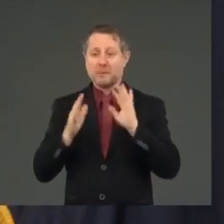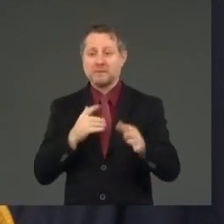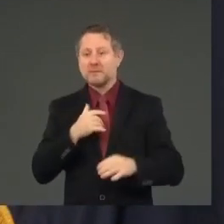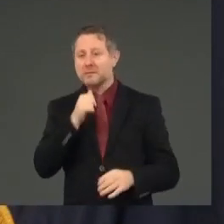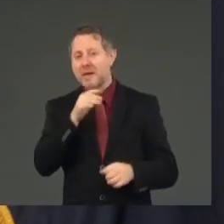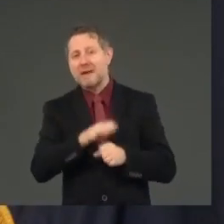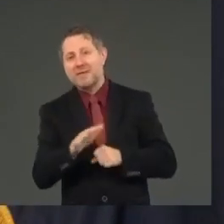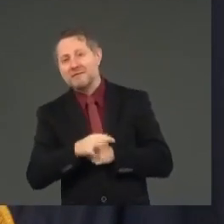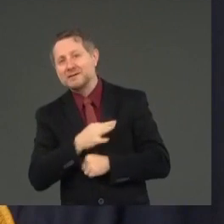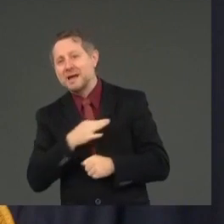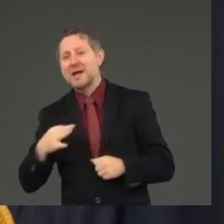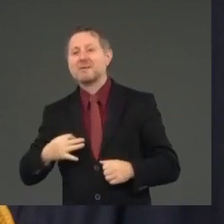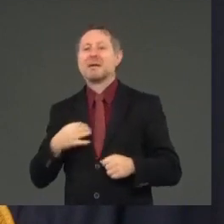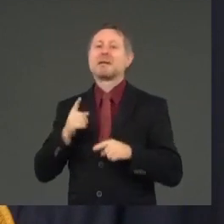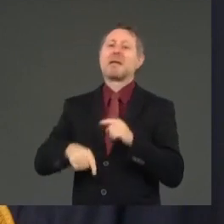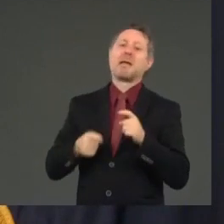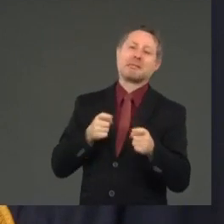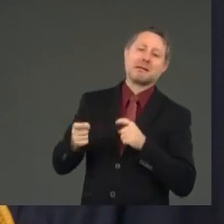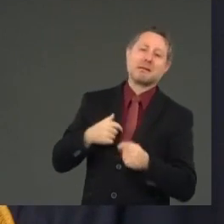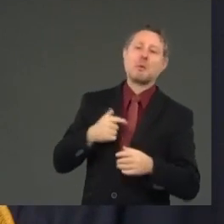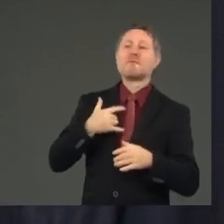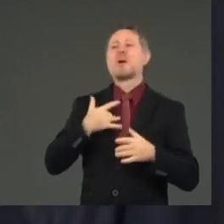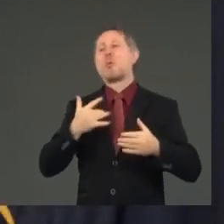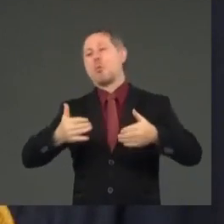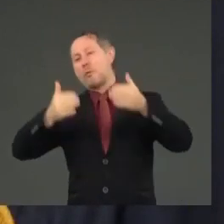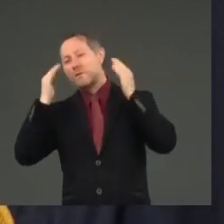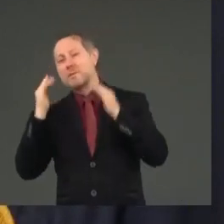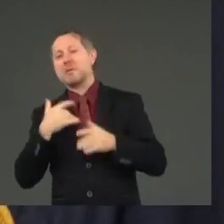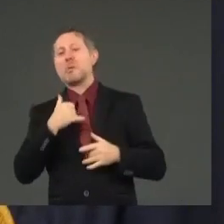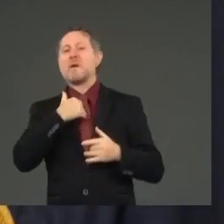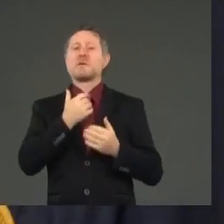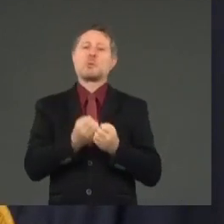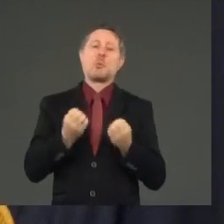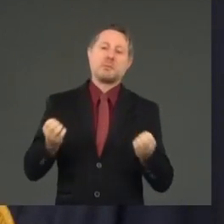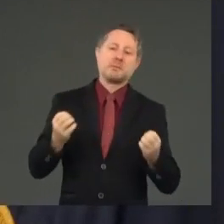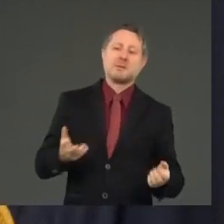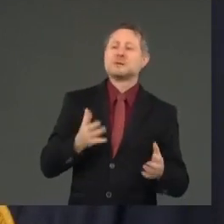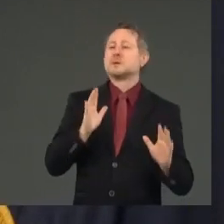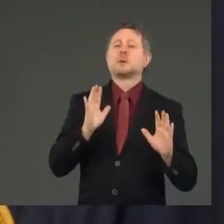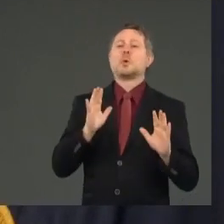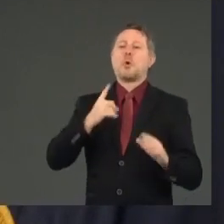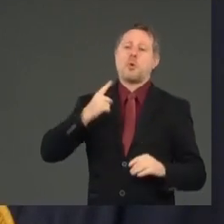FOR WHATEVER REASON, I DON'T EVEN CARE WHAT THE REASON IS, I